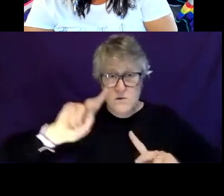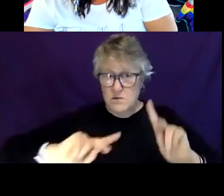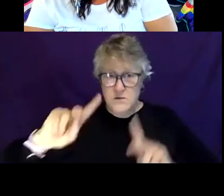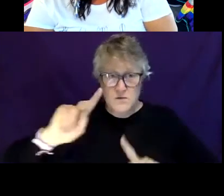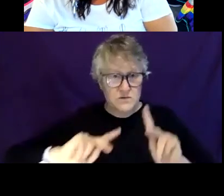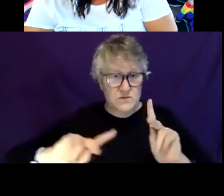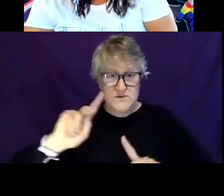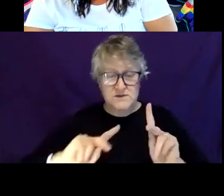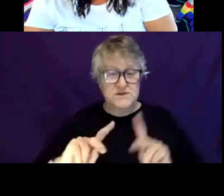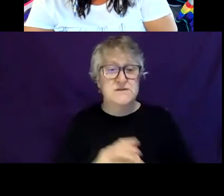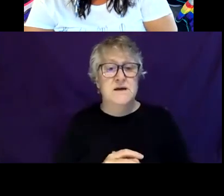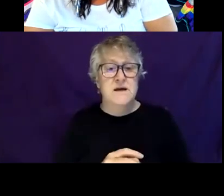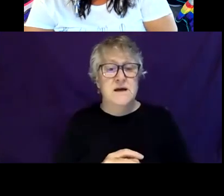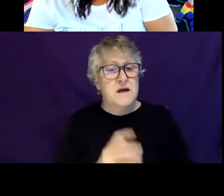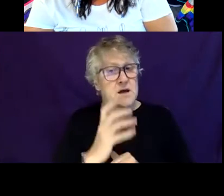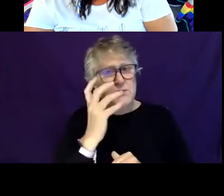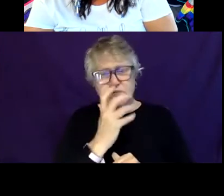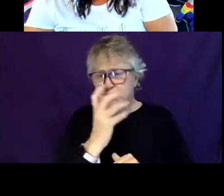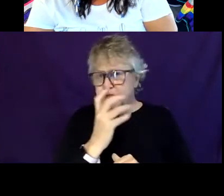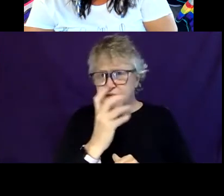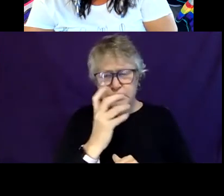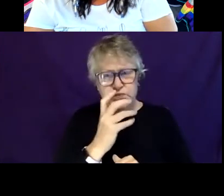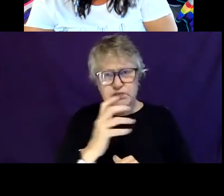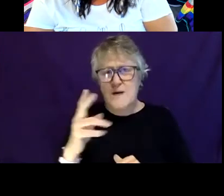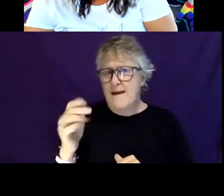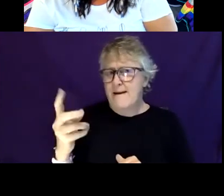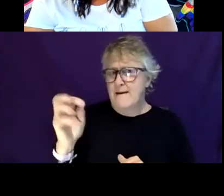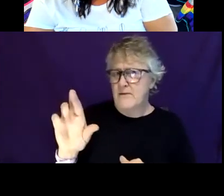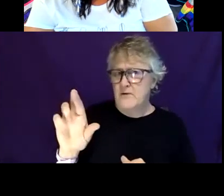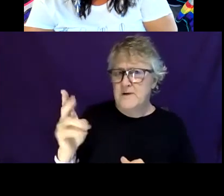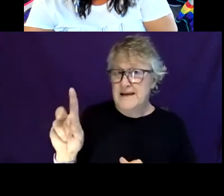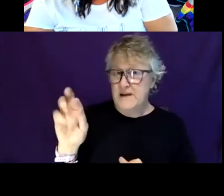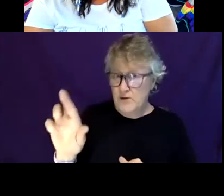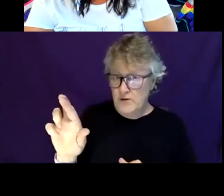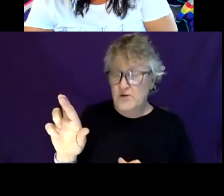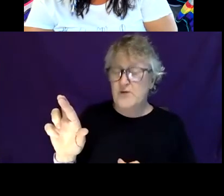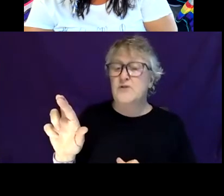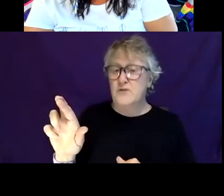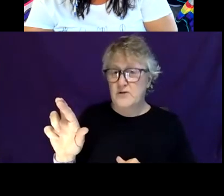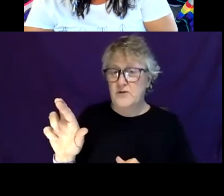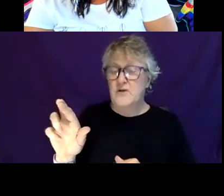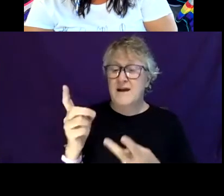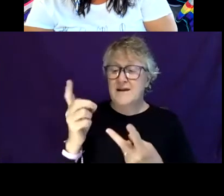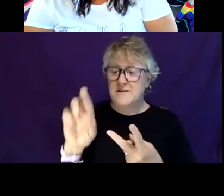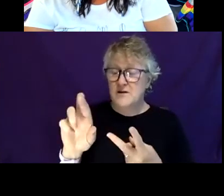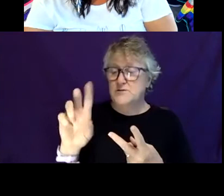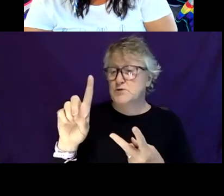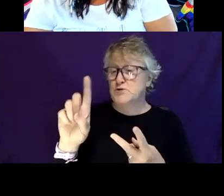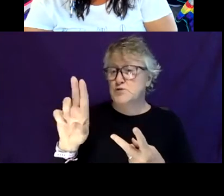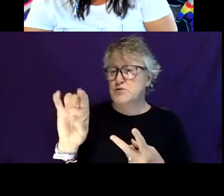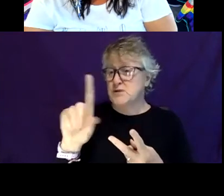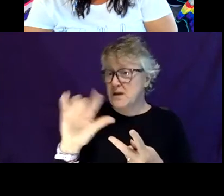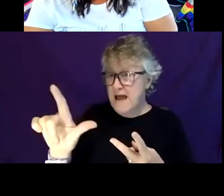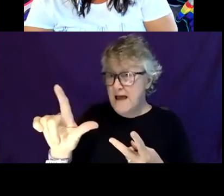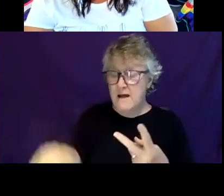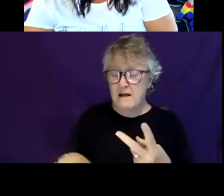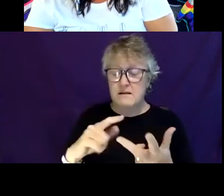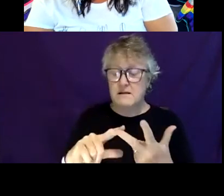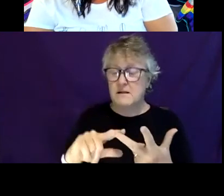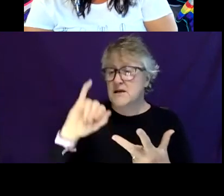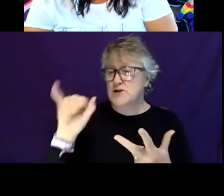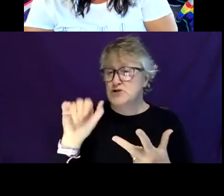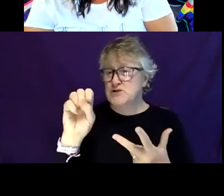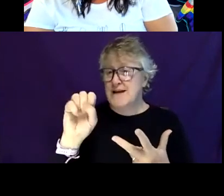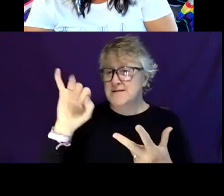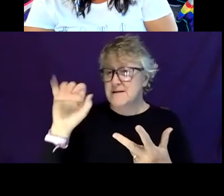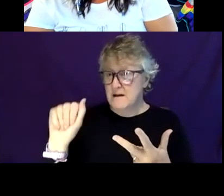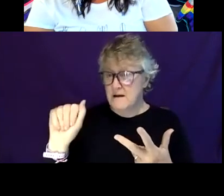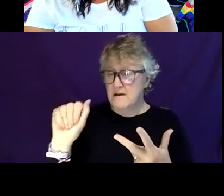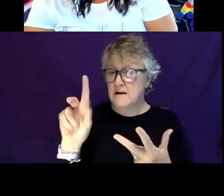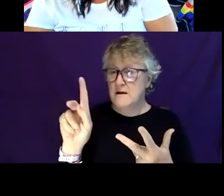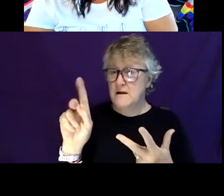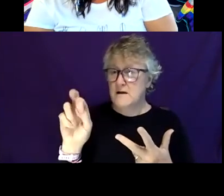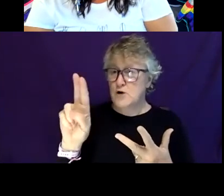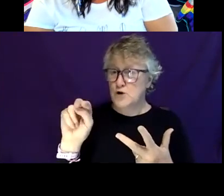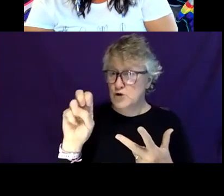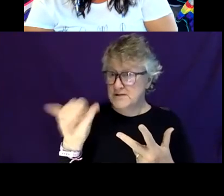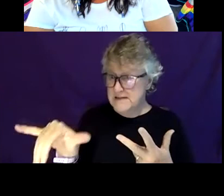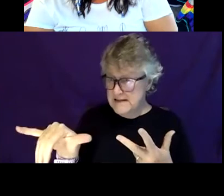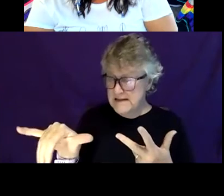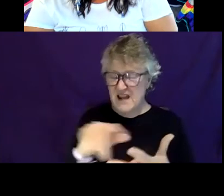Heather Heater, really in the lead position in that work at Multnomah County. Dr Duldulao, Jessica Guernsey, others,